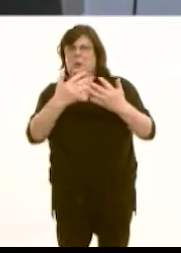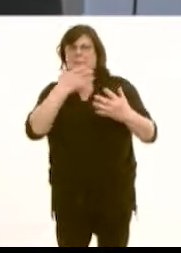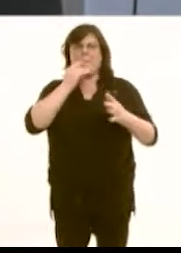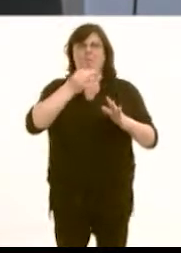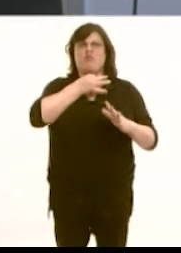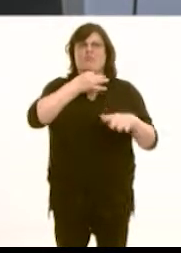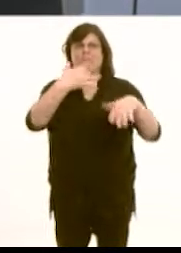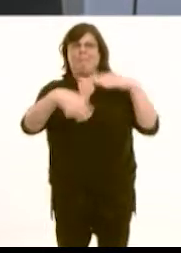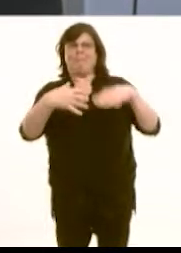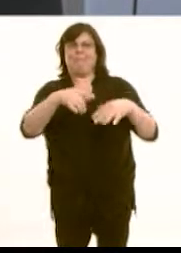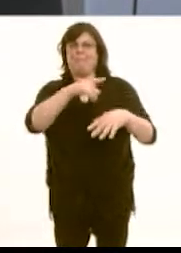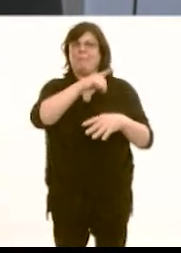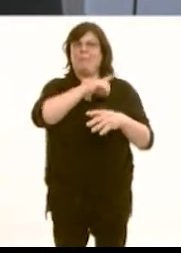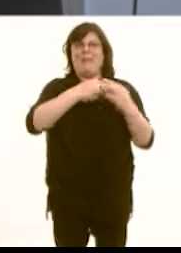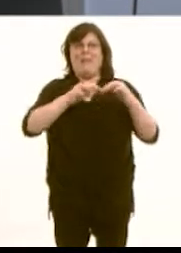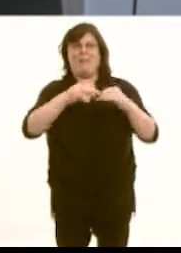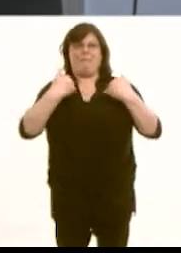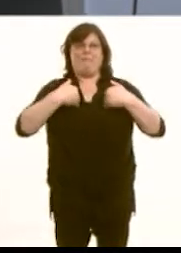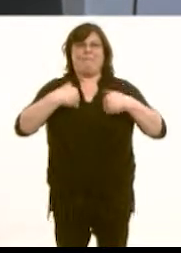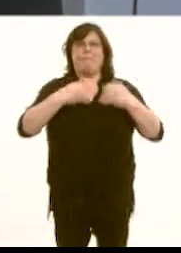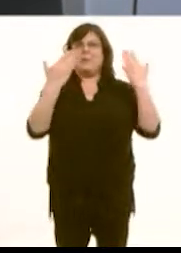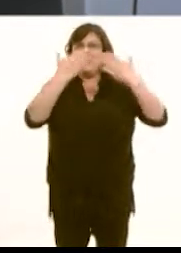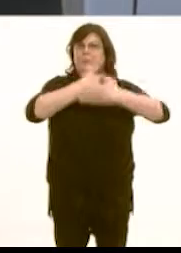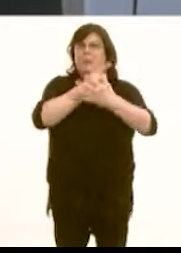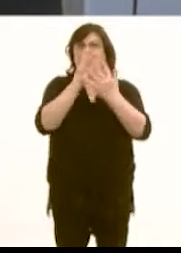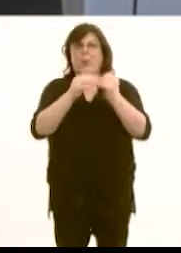Of course, it comes hot on the heels of a report by the Public Accounts Committee that